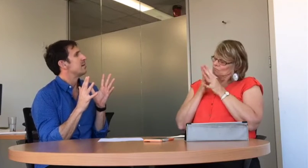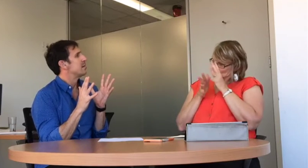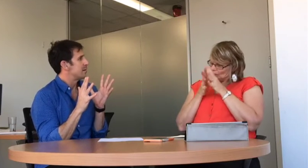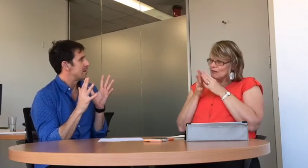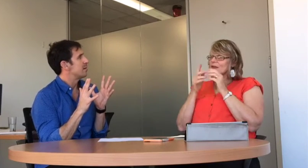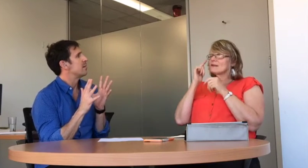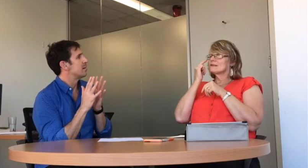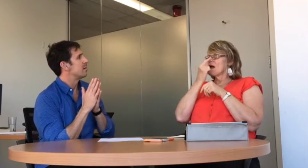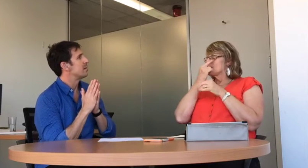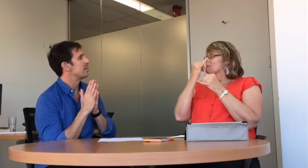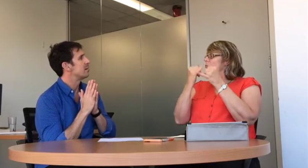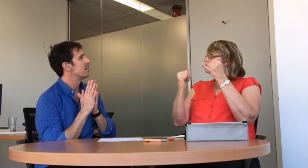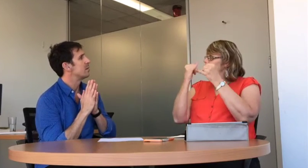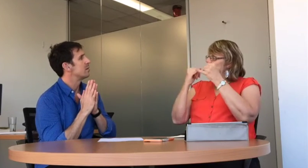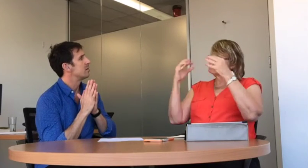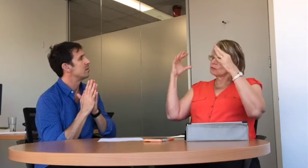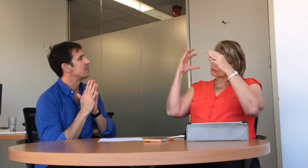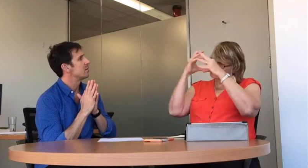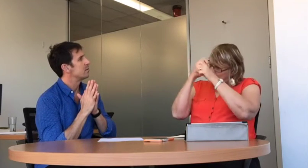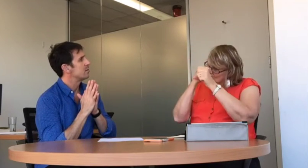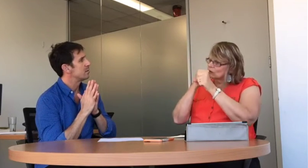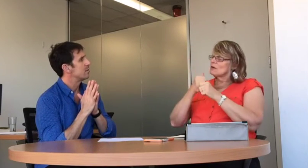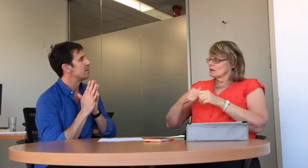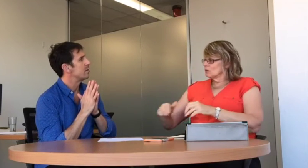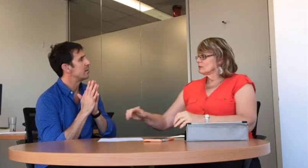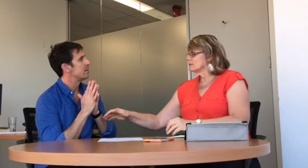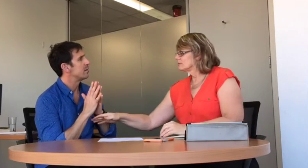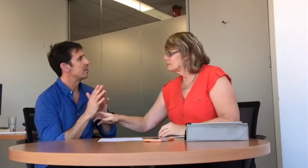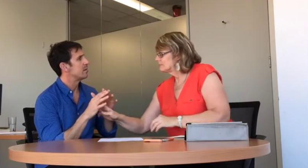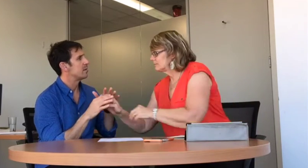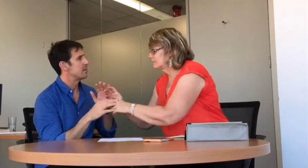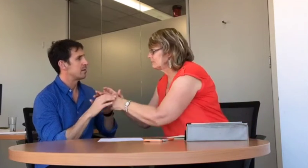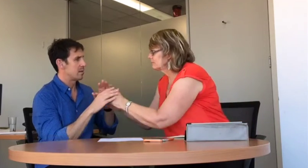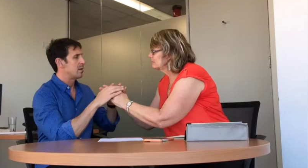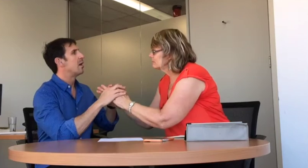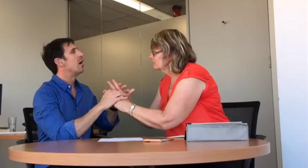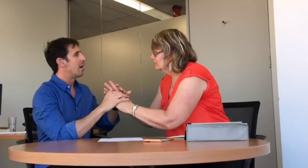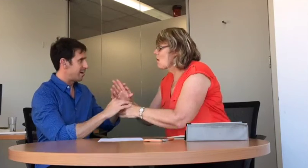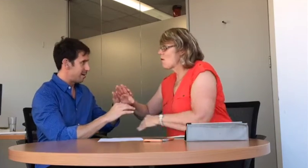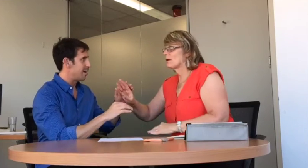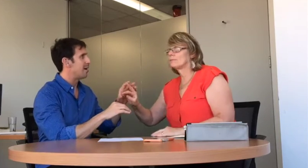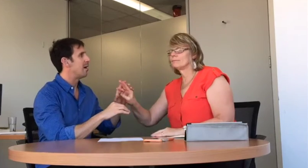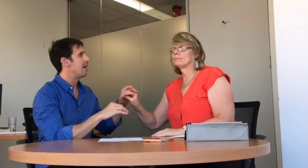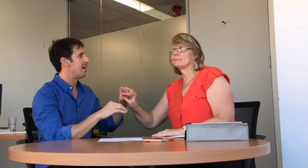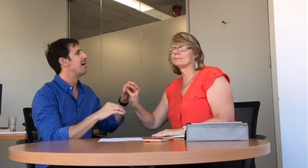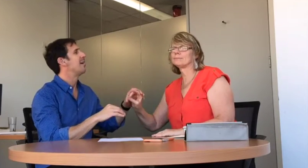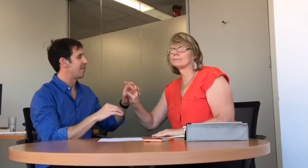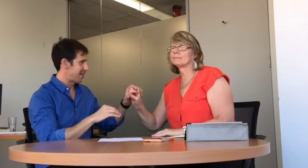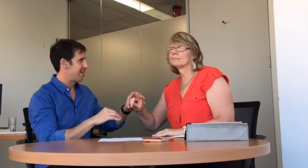standing at the right distance from him and modifying my signing. But as time went on and his sight became worse,